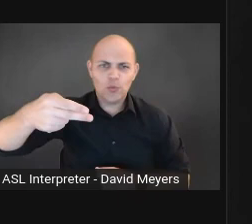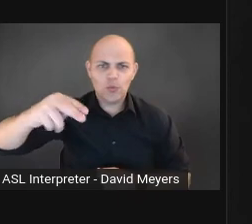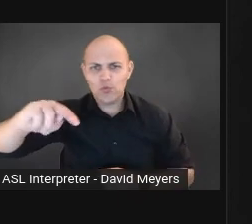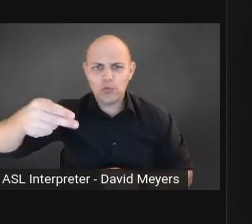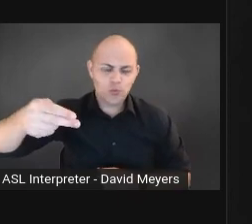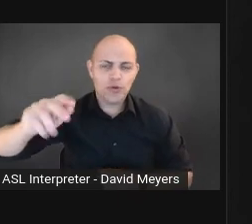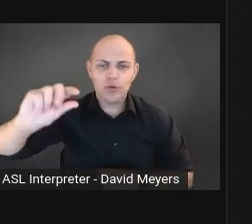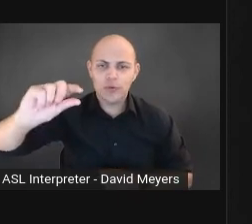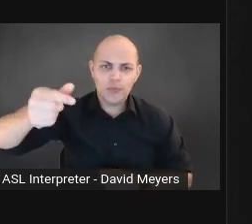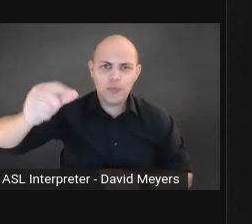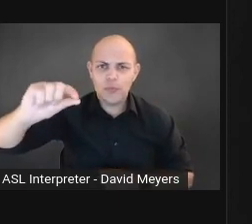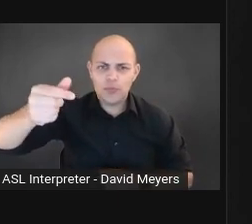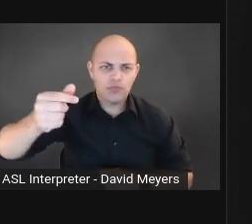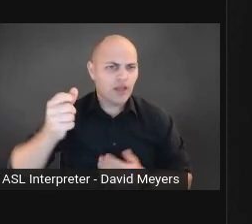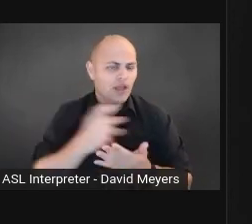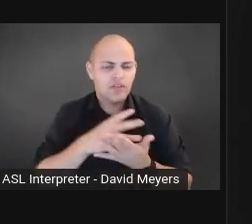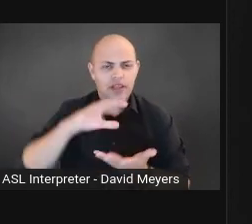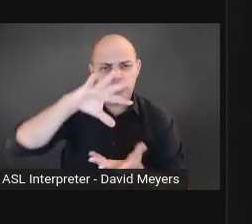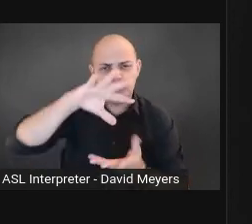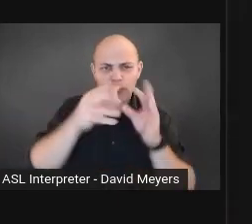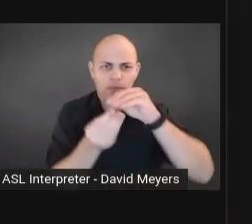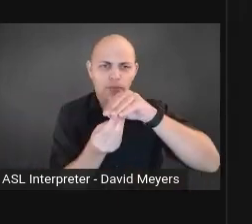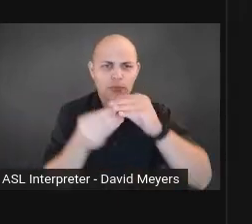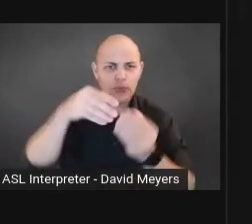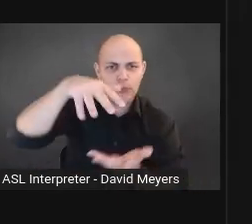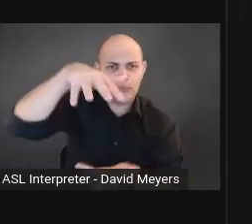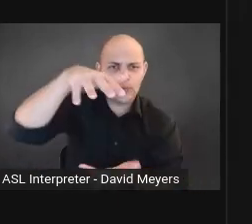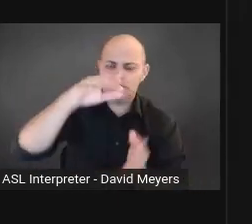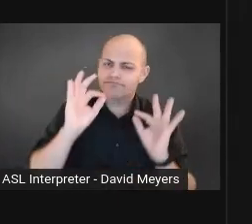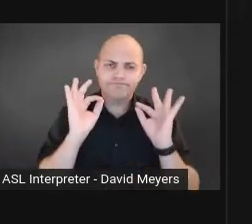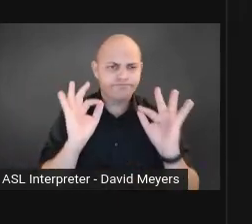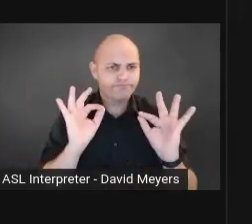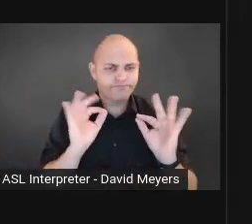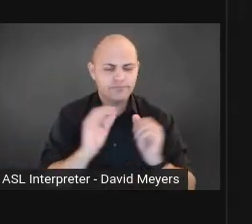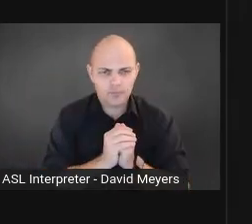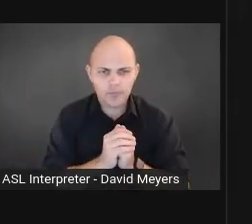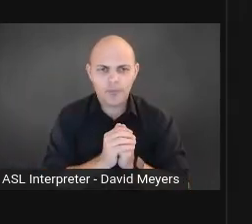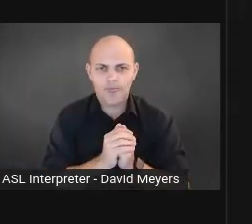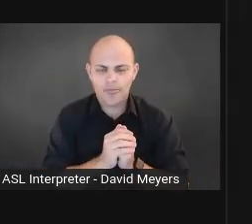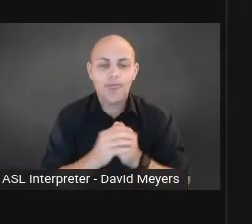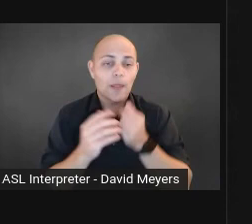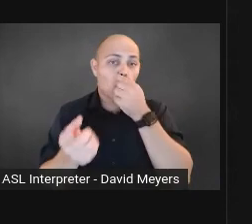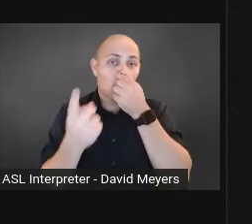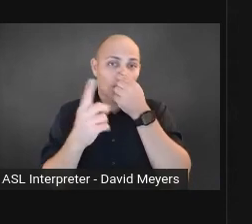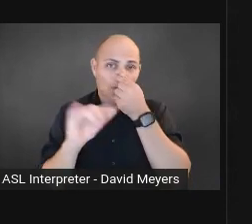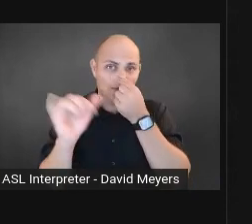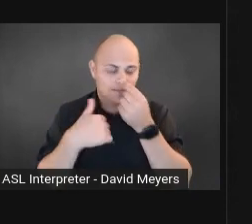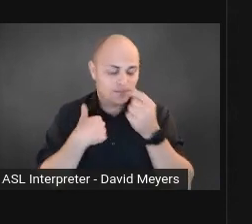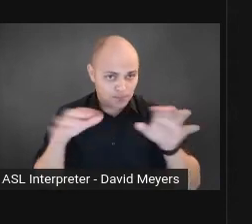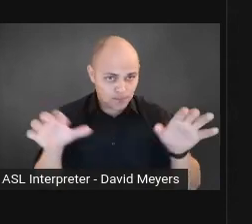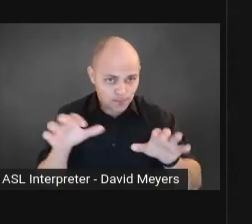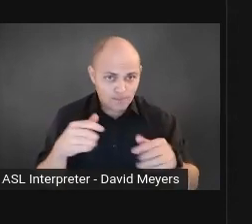All things are happening and working correctly. One of the things that I did is also have a tabs demo.